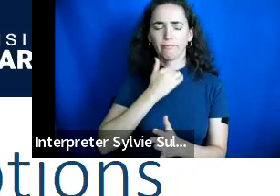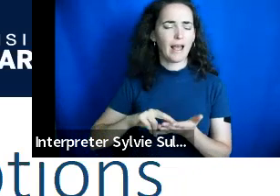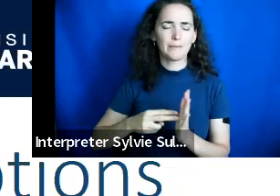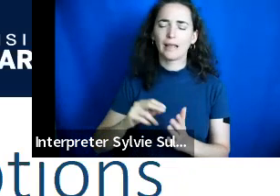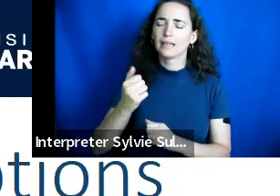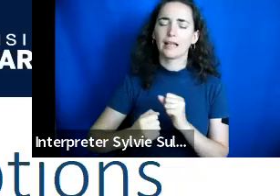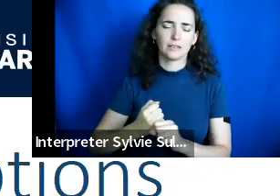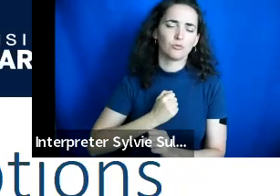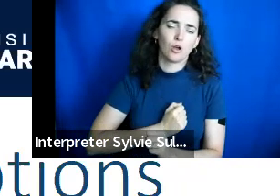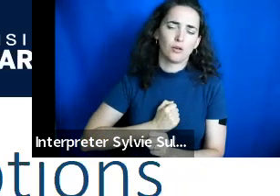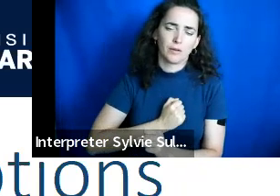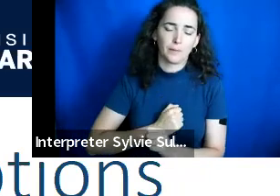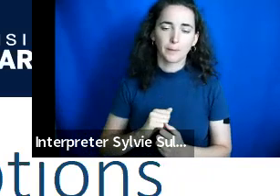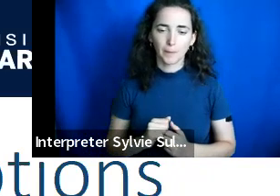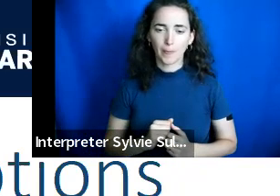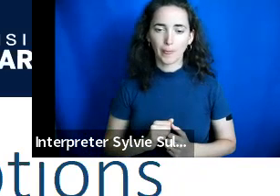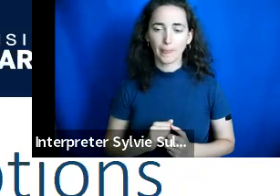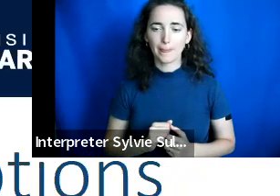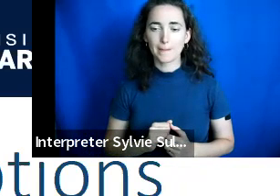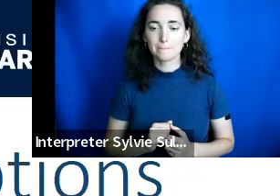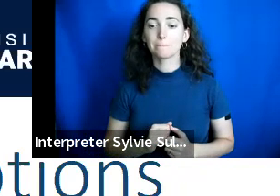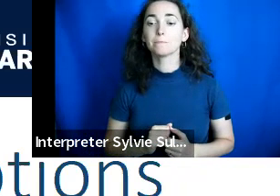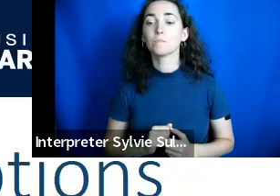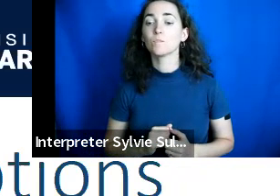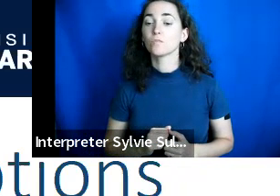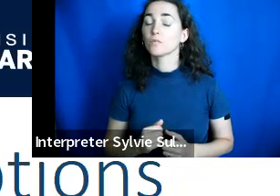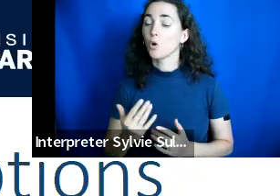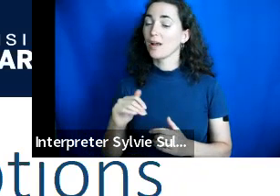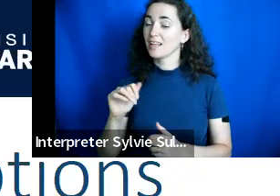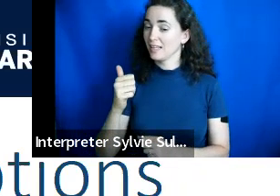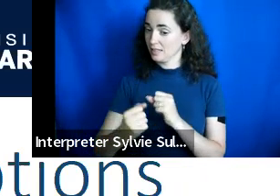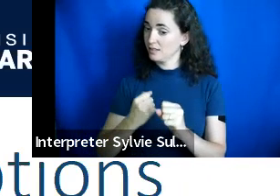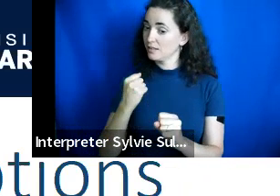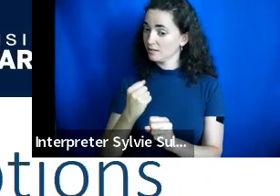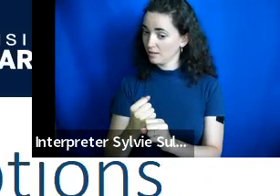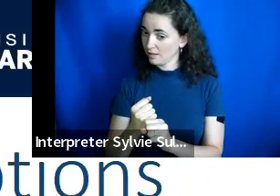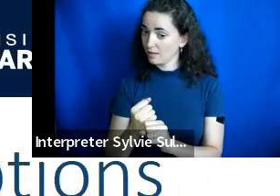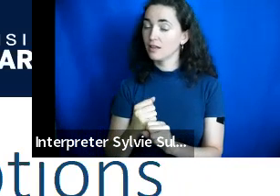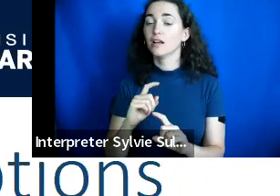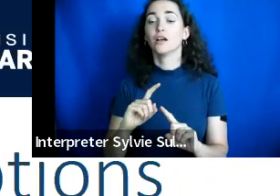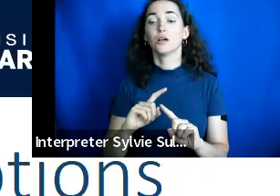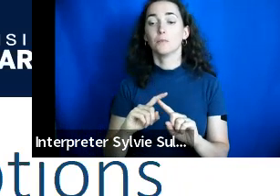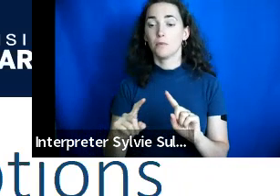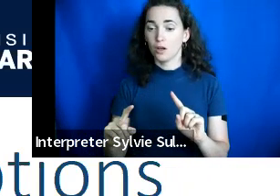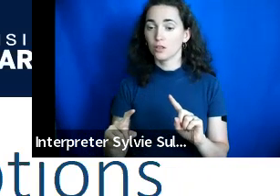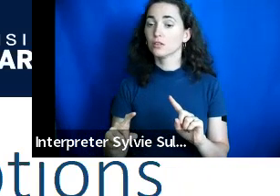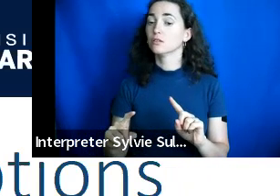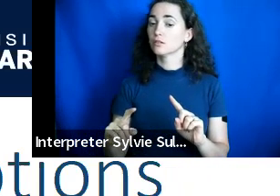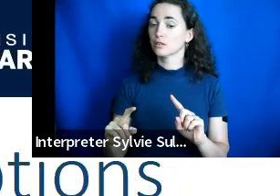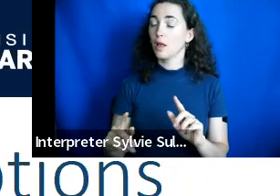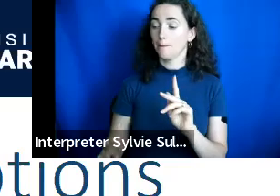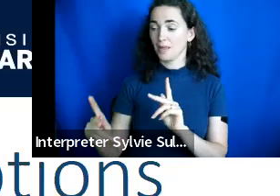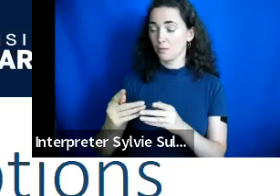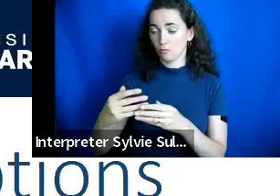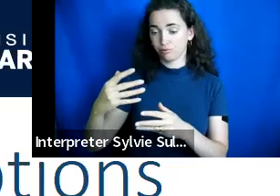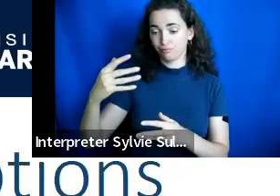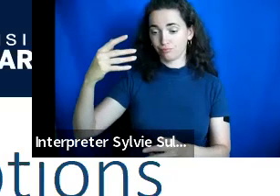I'm sorry while it's to tenure weight we have significantly reduced the number of people in the registry.